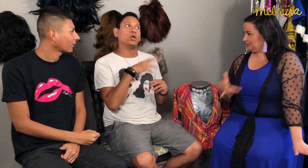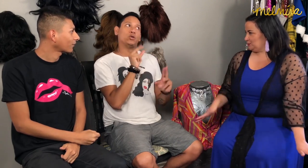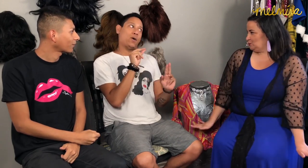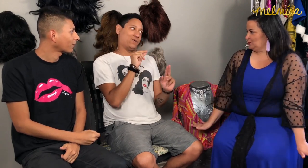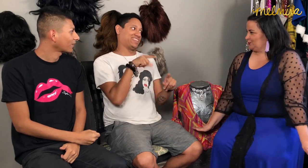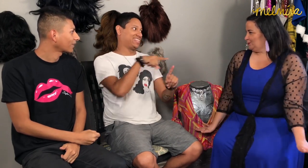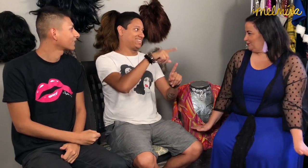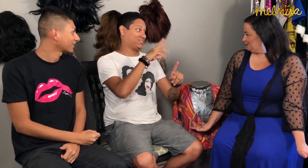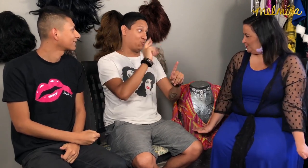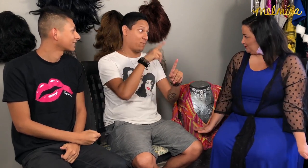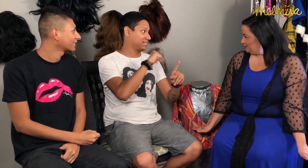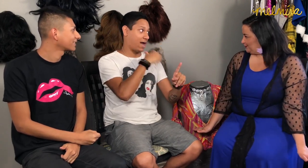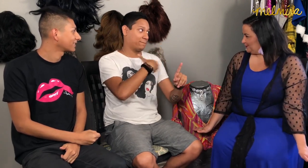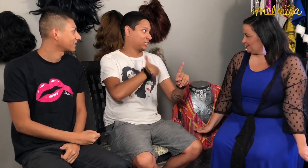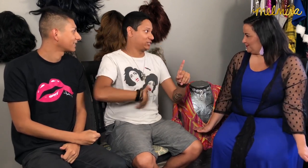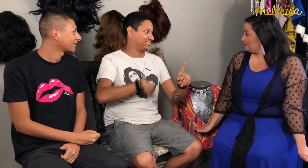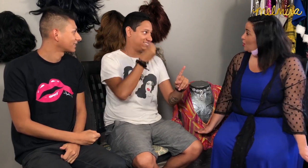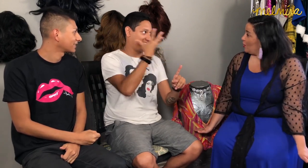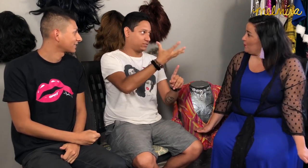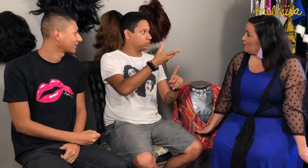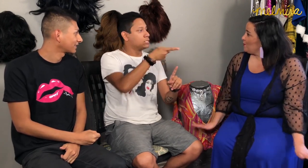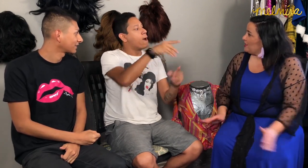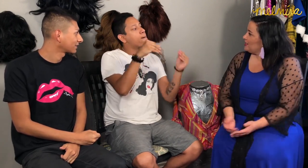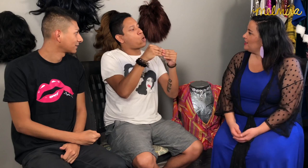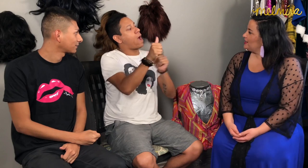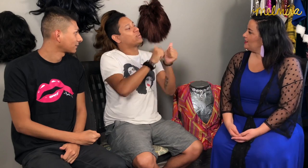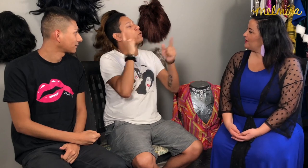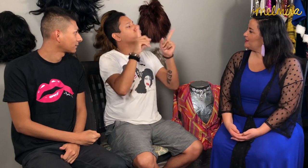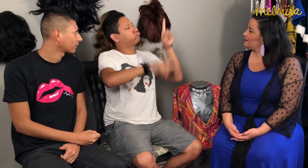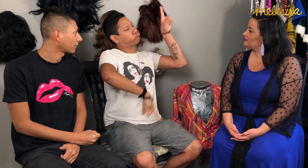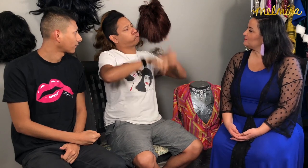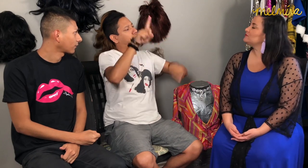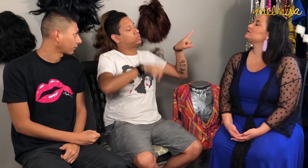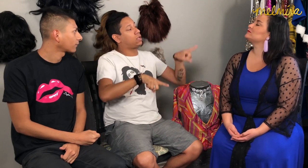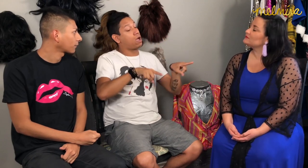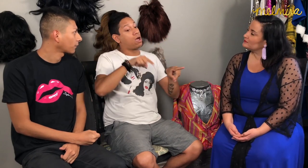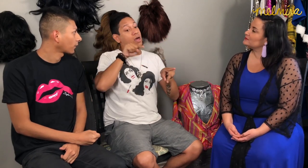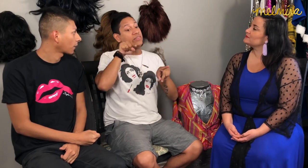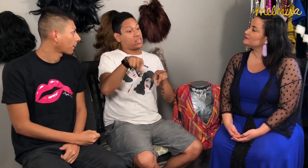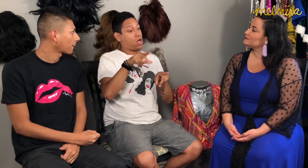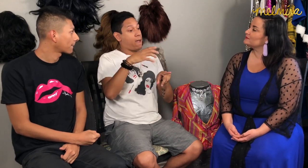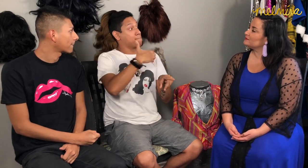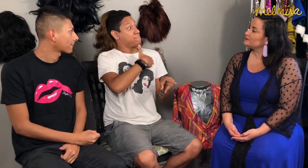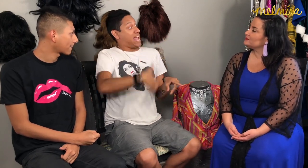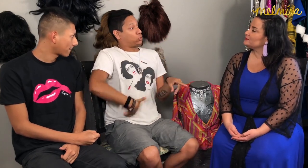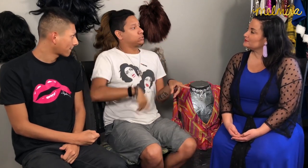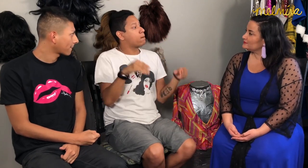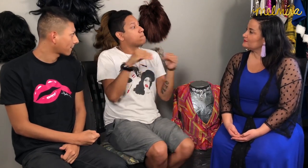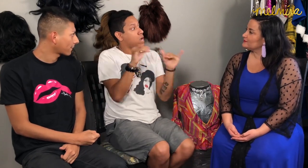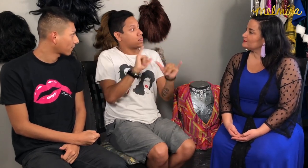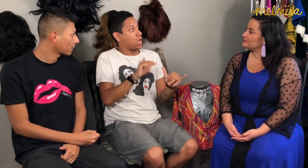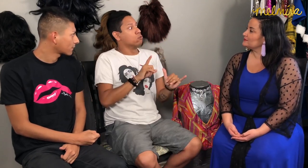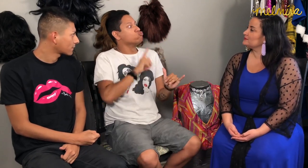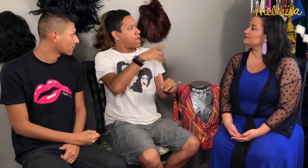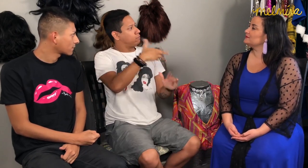Like RuPaul? No, RuPaul is not a pageant queen-- Oh, no? she's about the competition and who's on top.